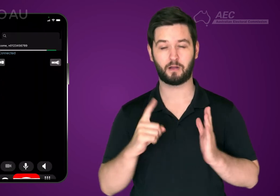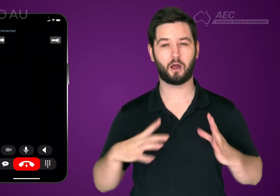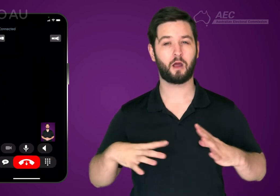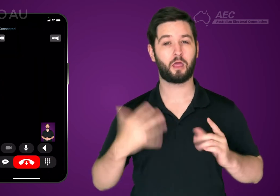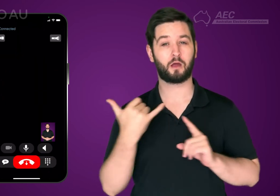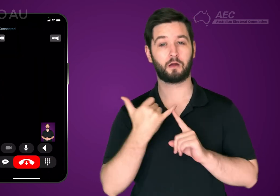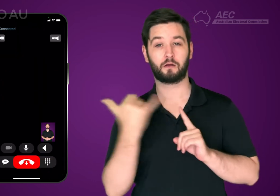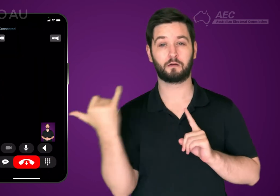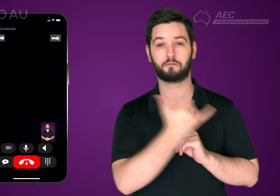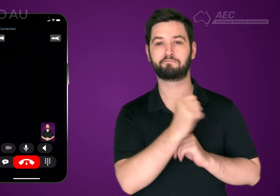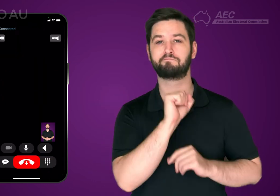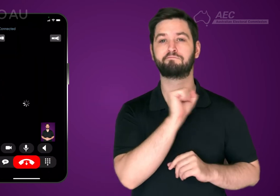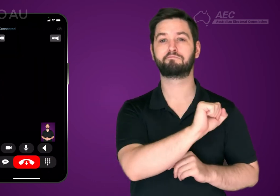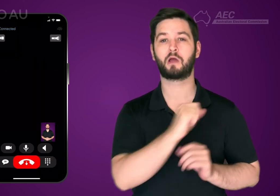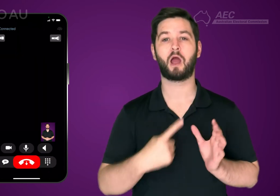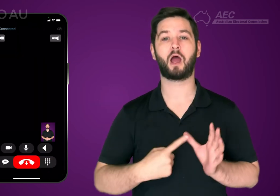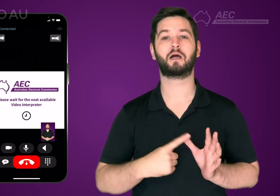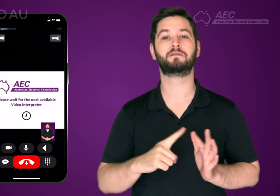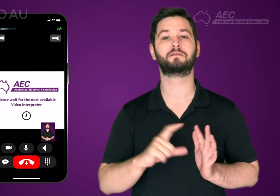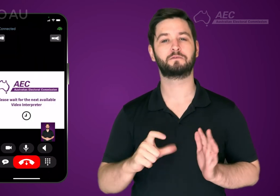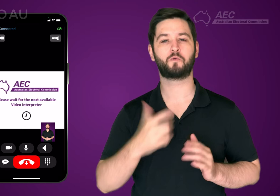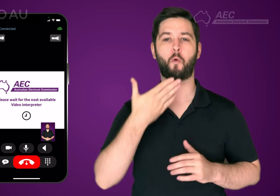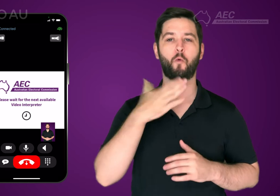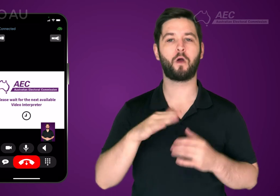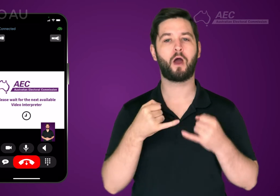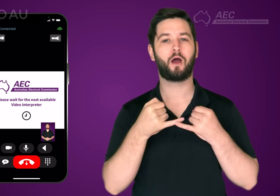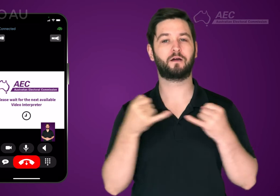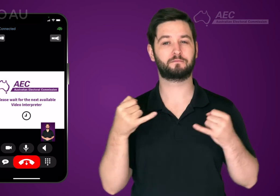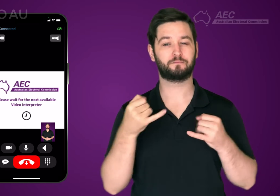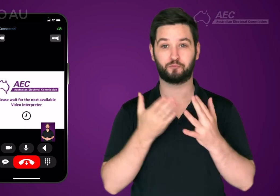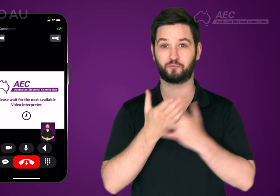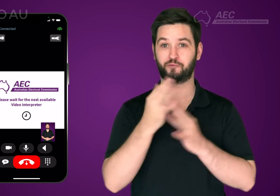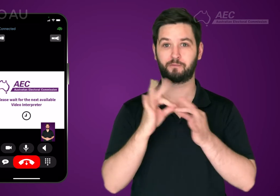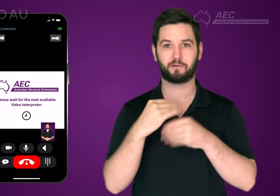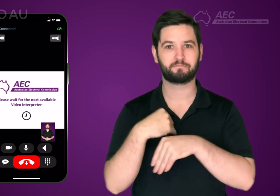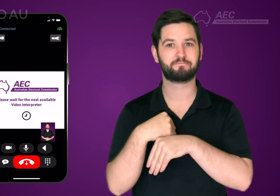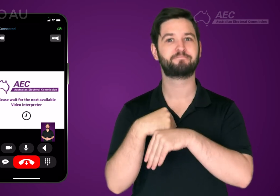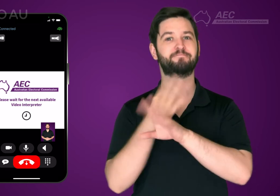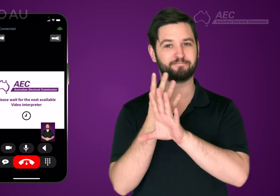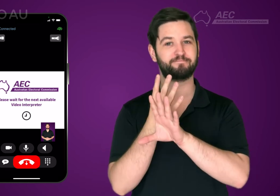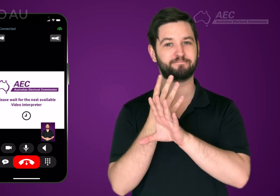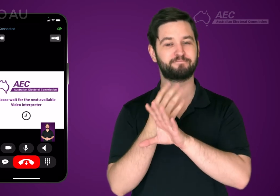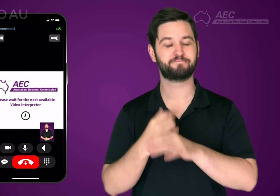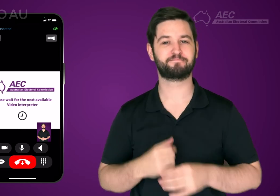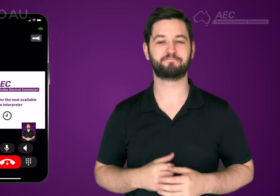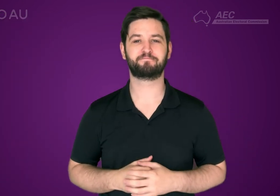Tap on it and you will be connected to the AEC hotline through our Video Interpreters.